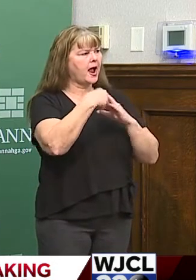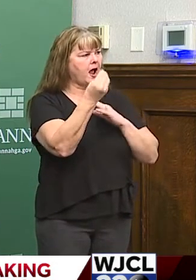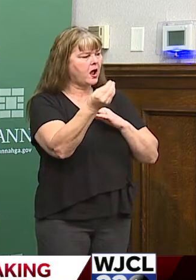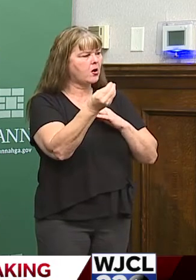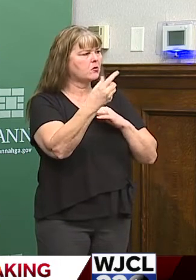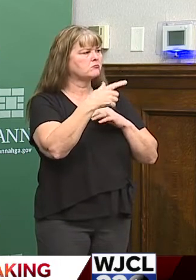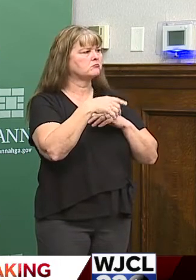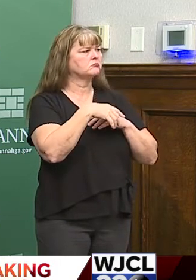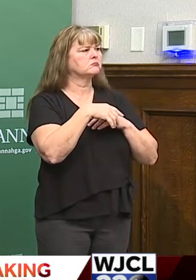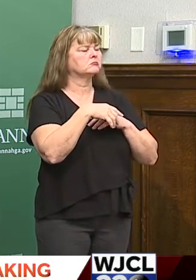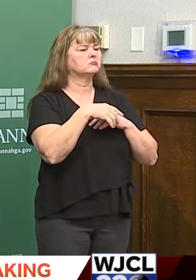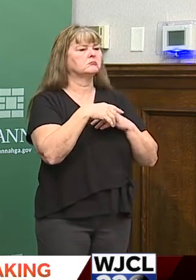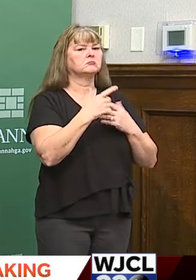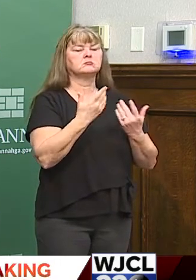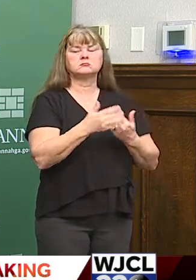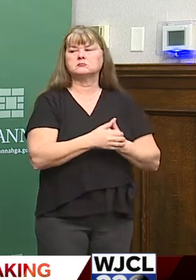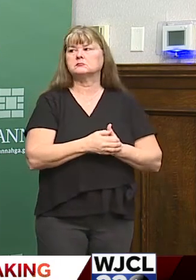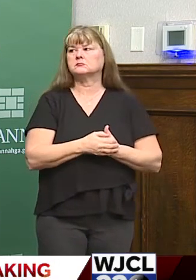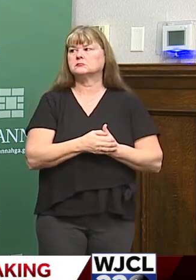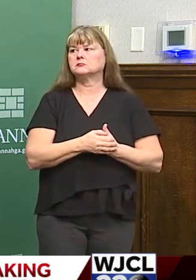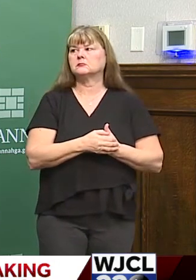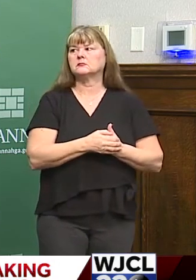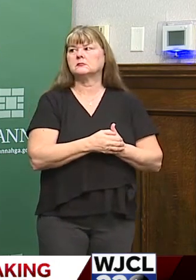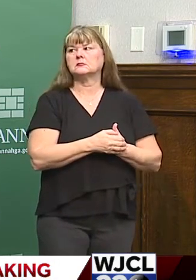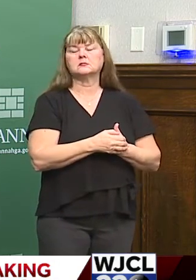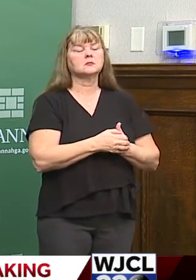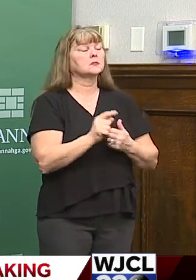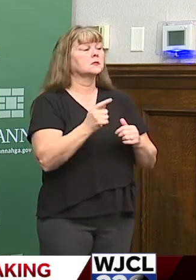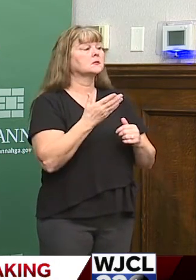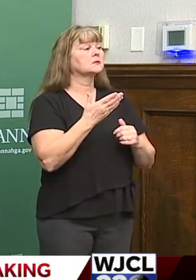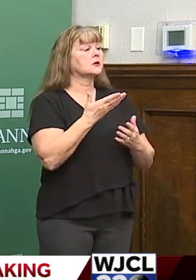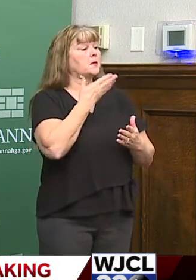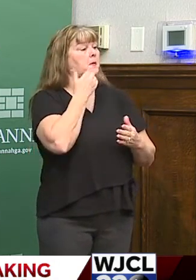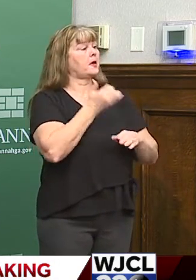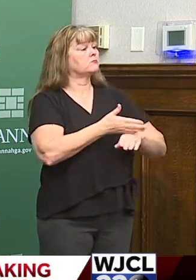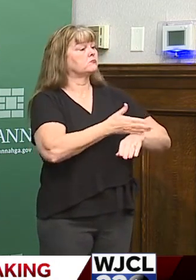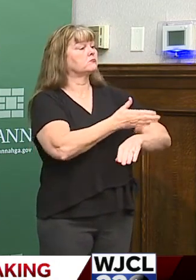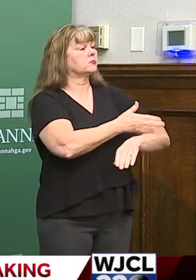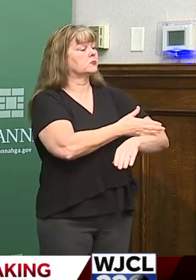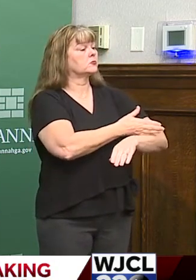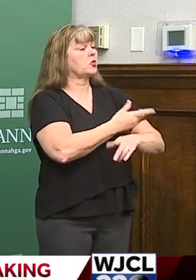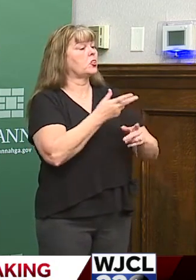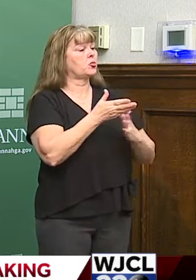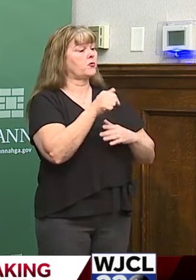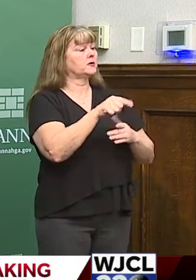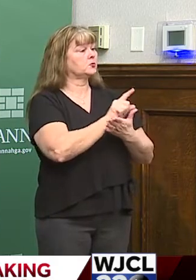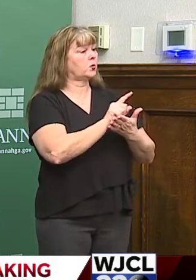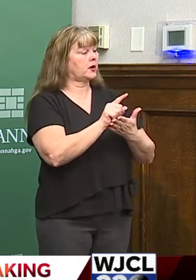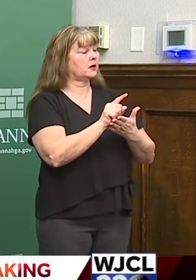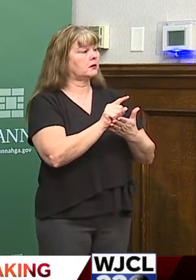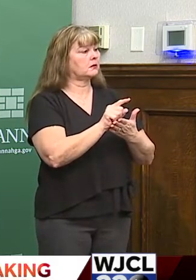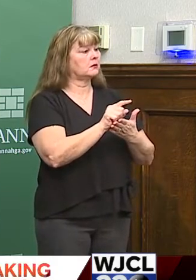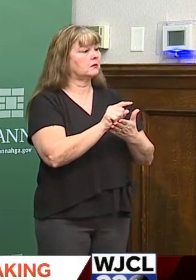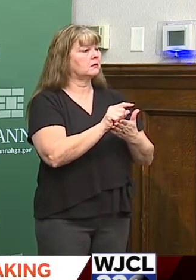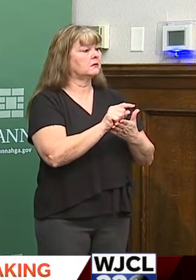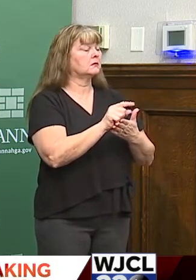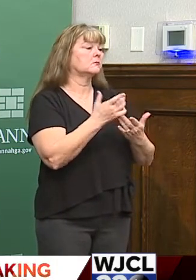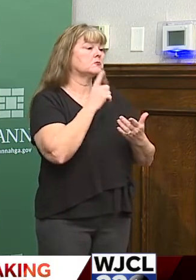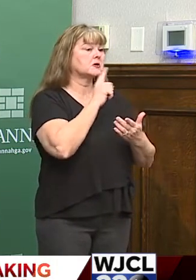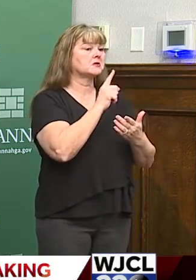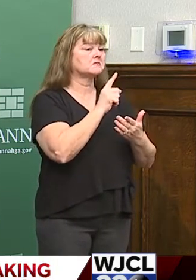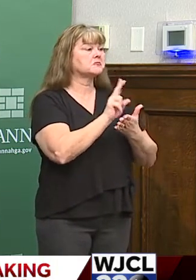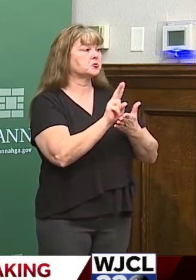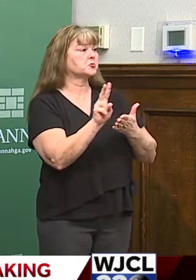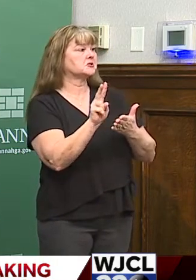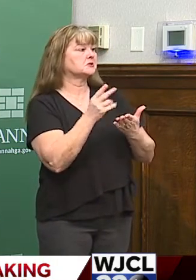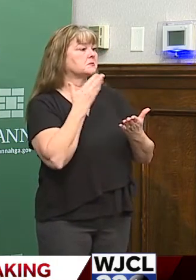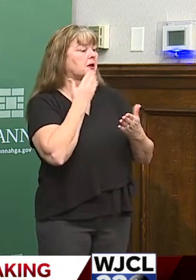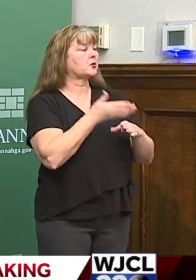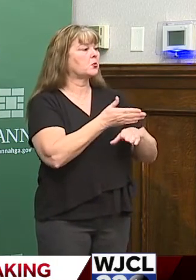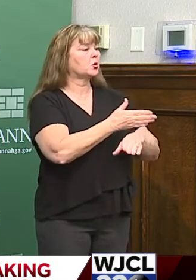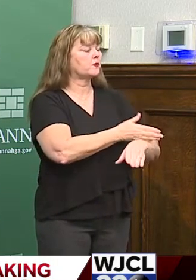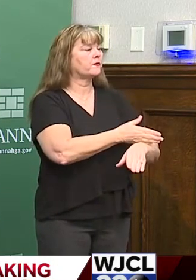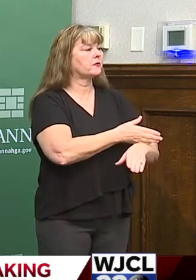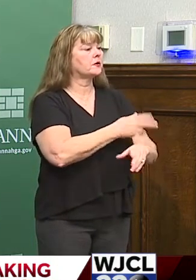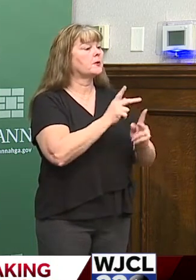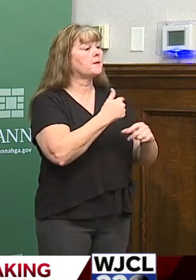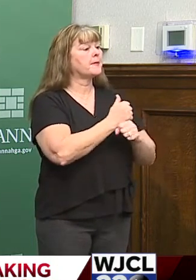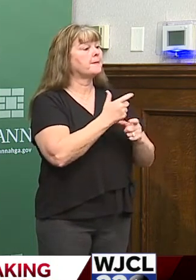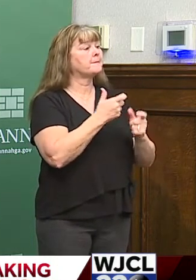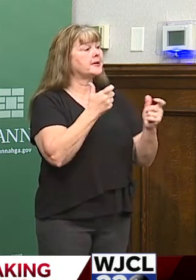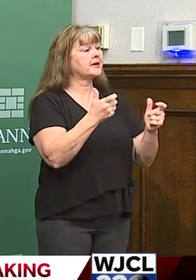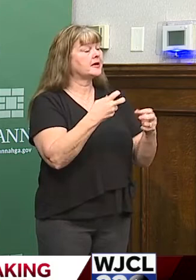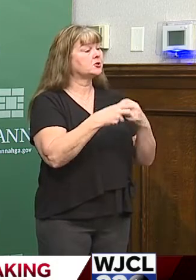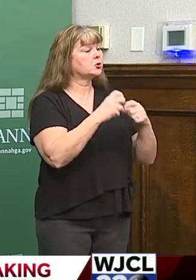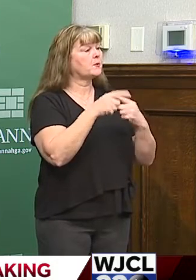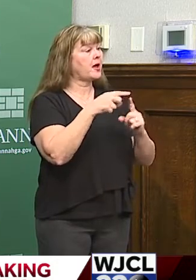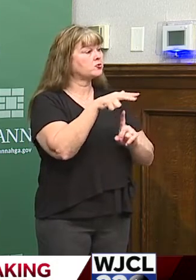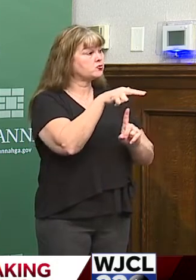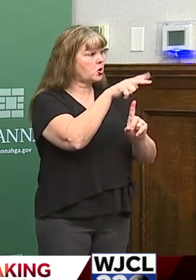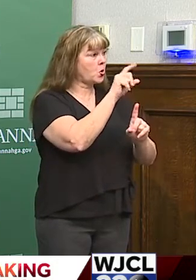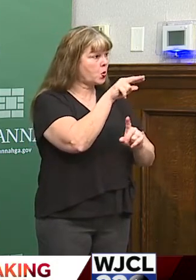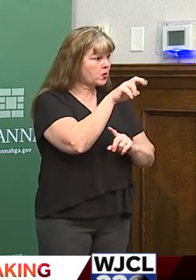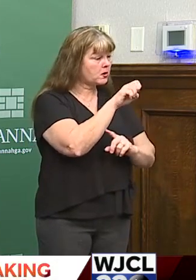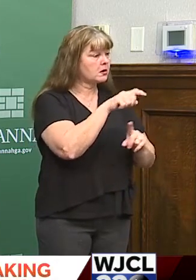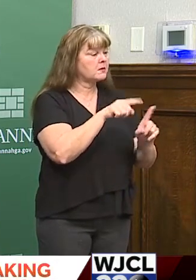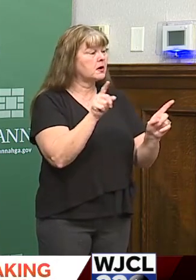HOW ABOUT THINGS BEING -- MAYOR JOHNSON: IT'S GOTTEN PROGRESSIVELY BETTER THROUGHOUT THE WEEK, IN FACT THE LAST TWO WEEKS HAVE GOTTEN BETTER.